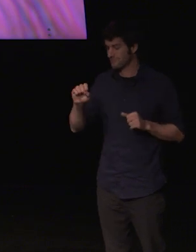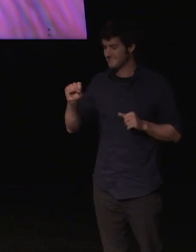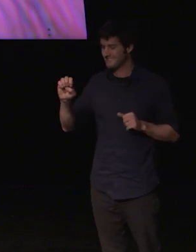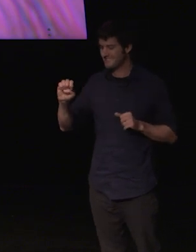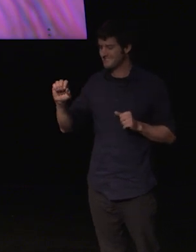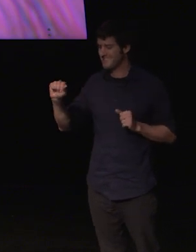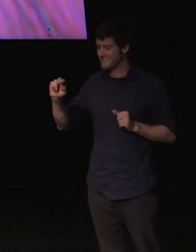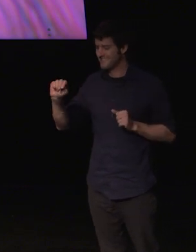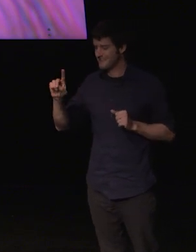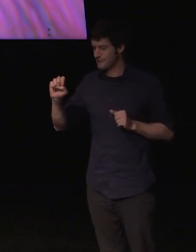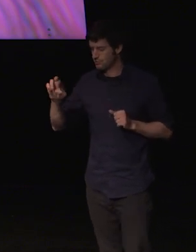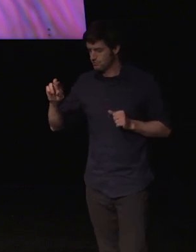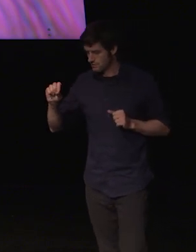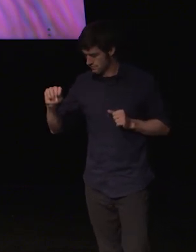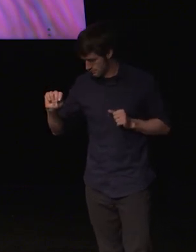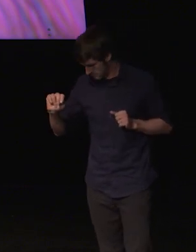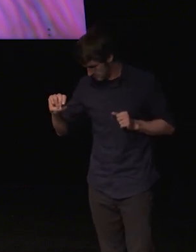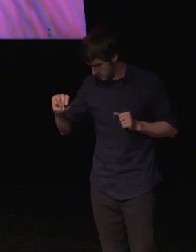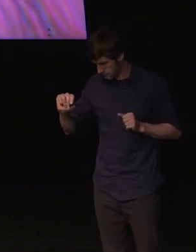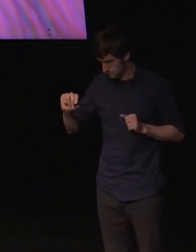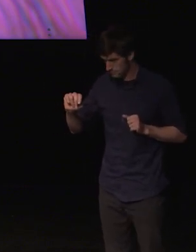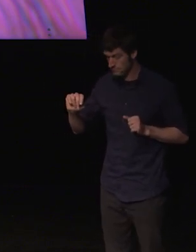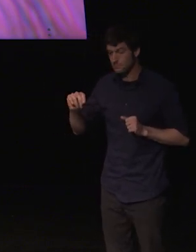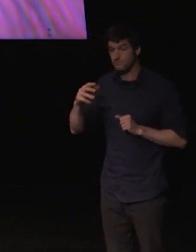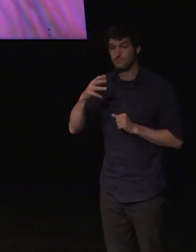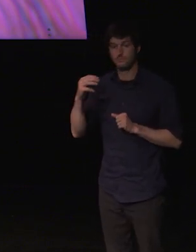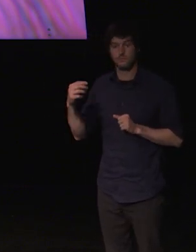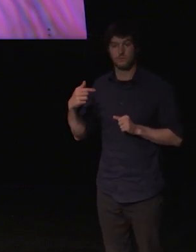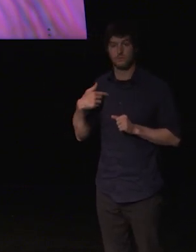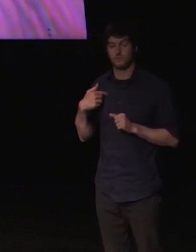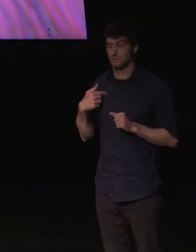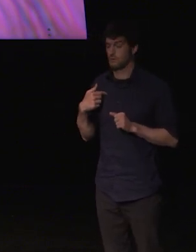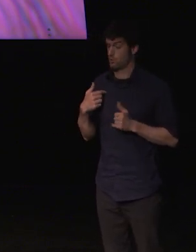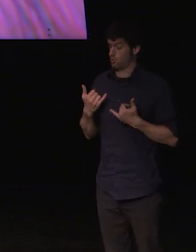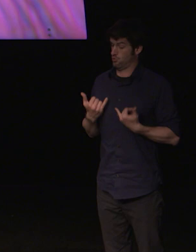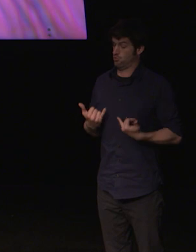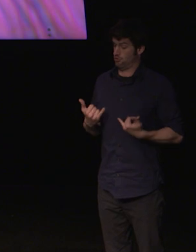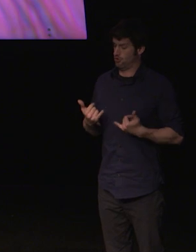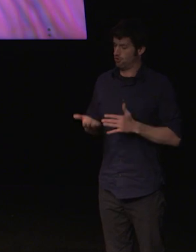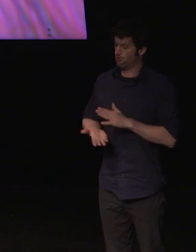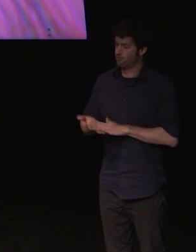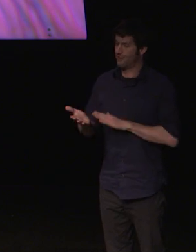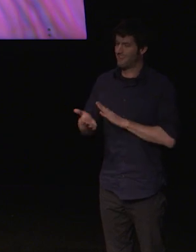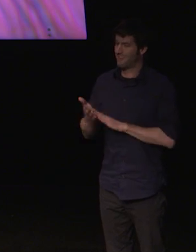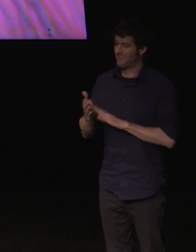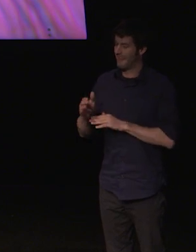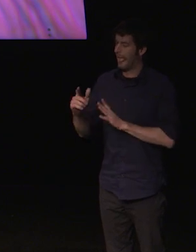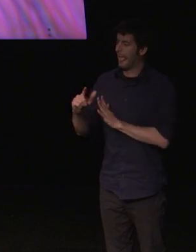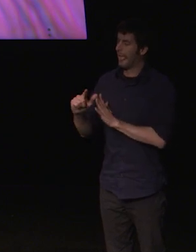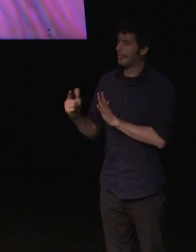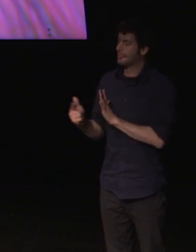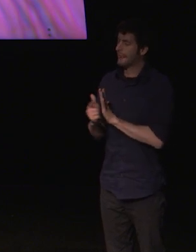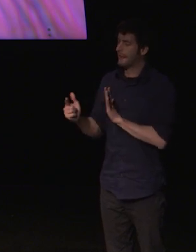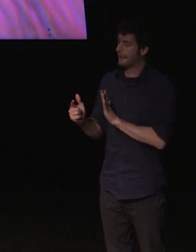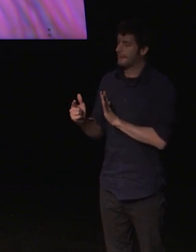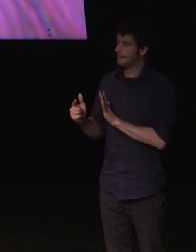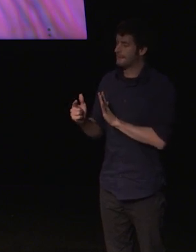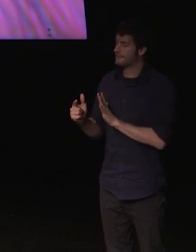and I am... Currently I've been running the IllegallySighted YouTube channel for... Yeah. AUDIENCE LAUGHS